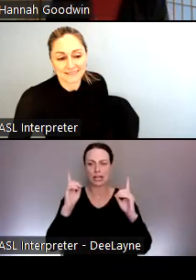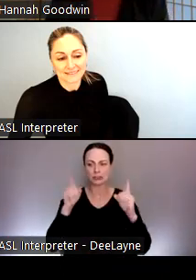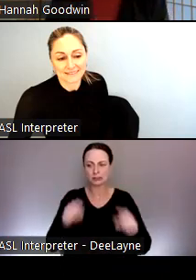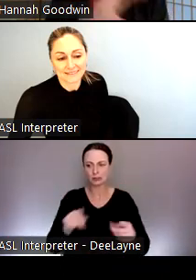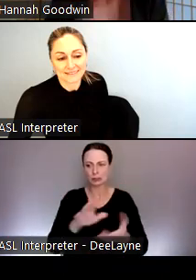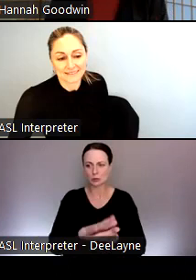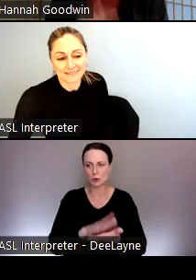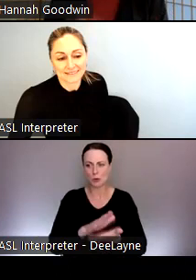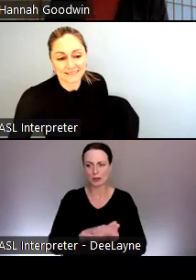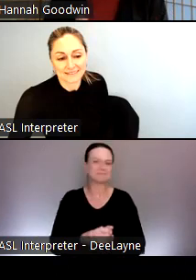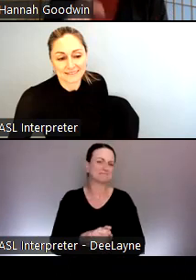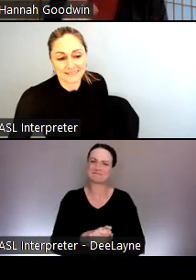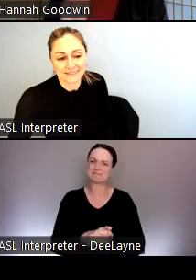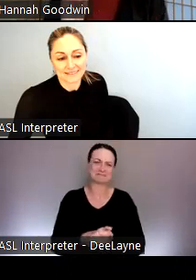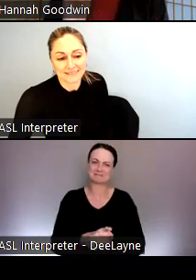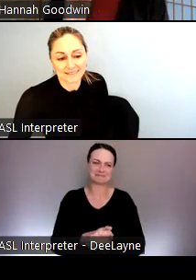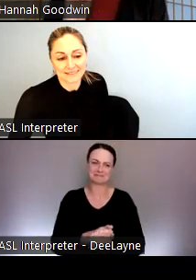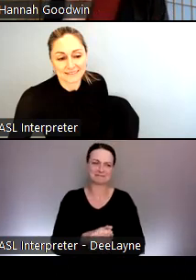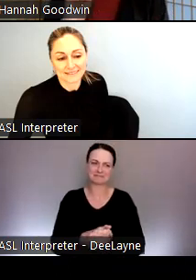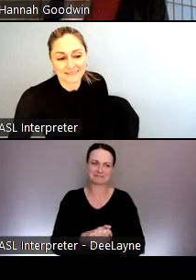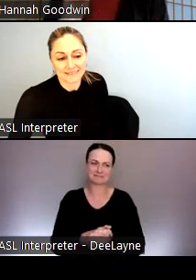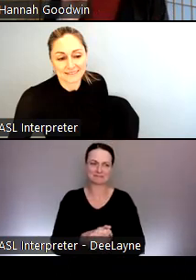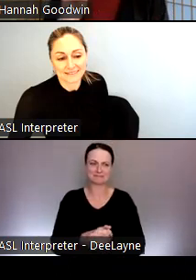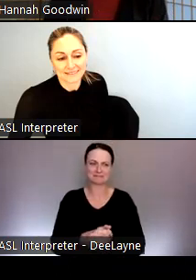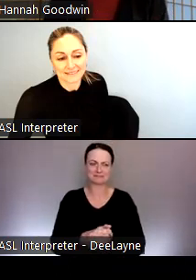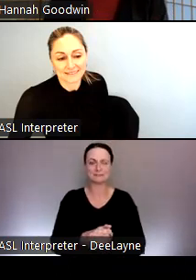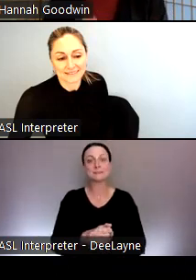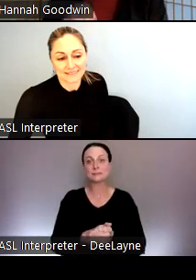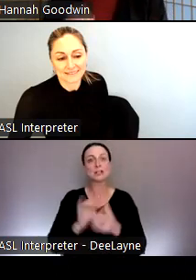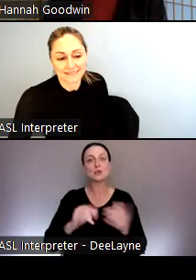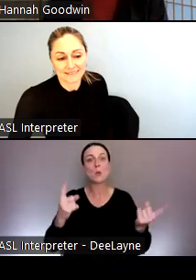This is really about what's happening with students